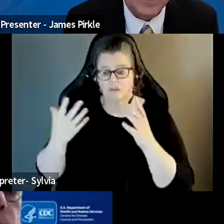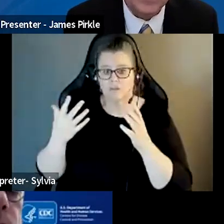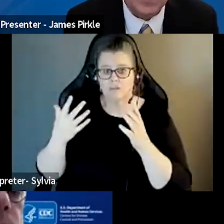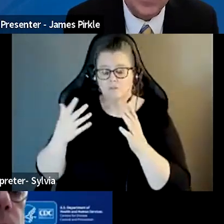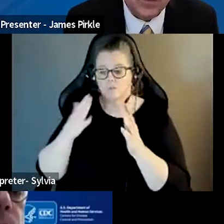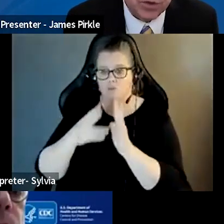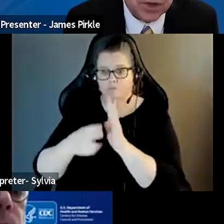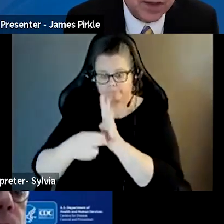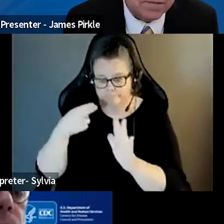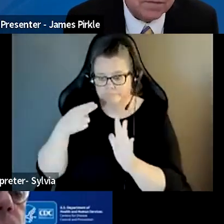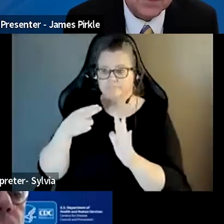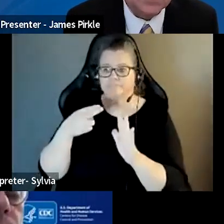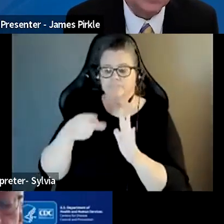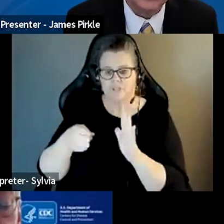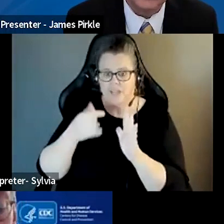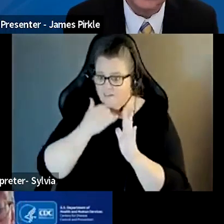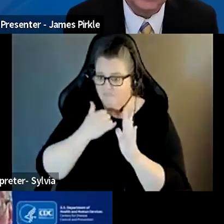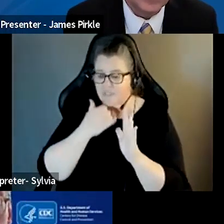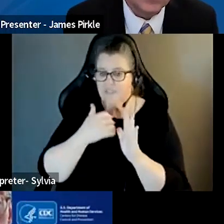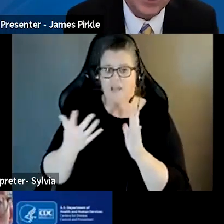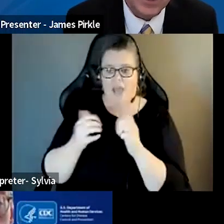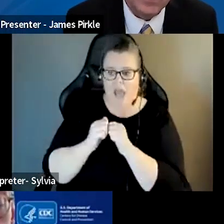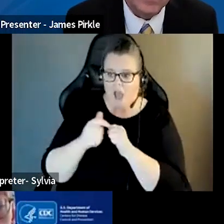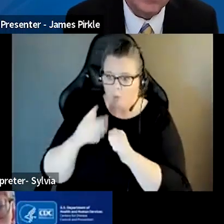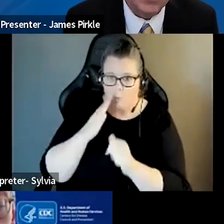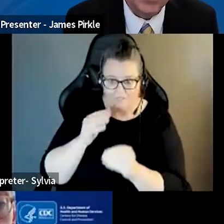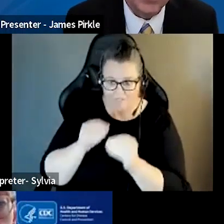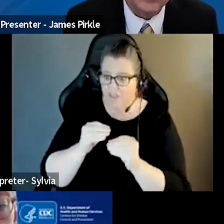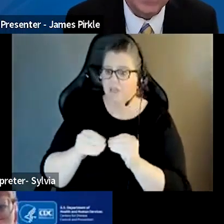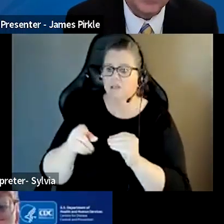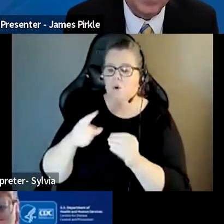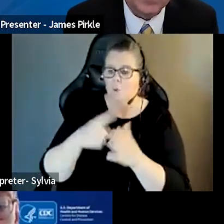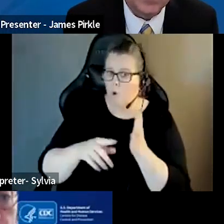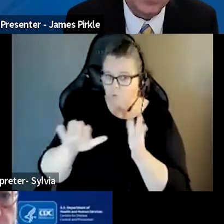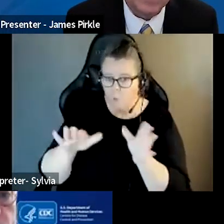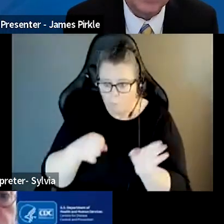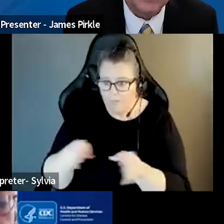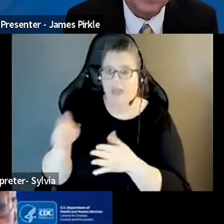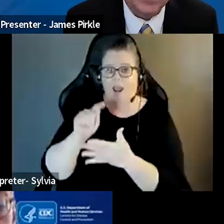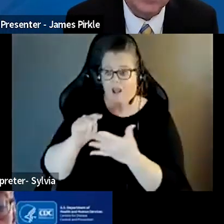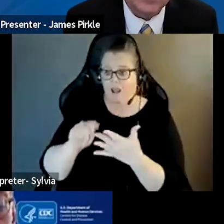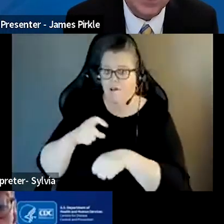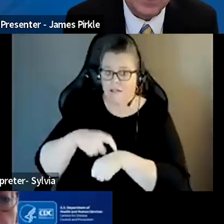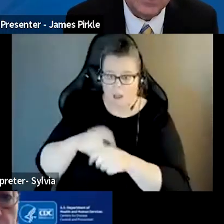They have to come through with a plan that fixes the deficiency, and then you check in certain periods of time to make sure that that fix has been sustained.